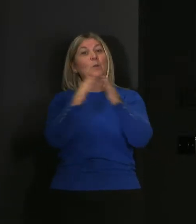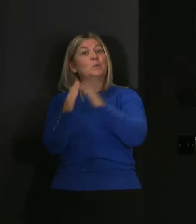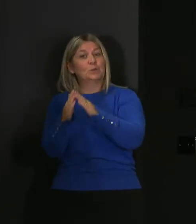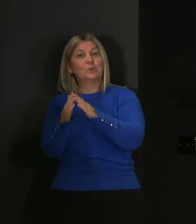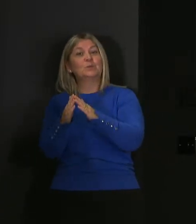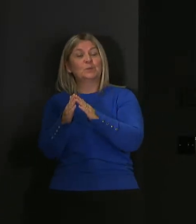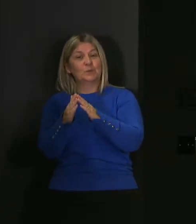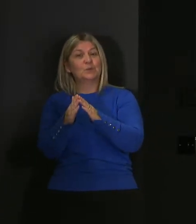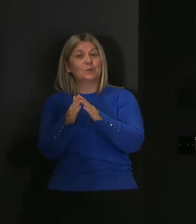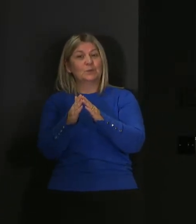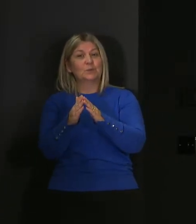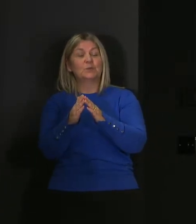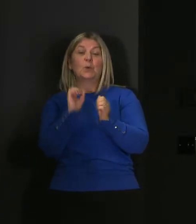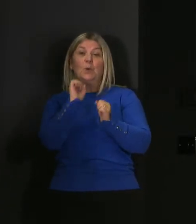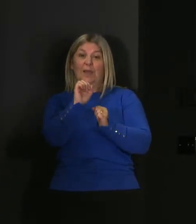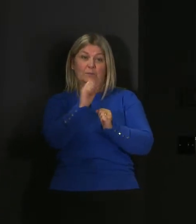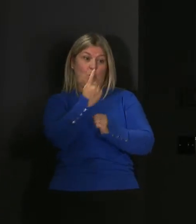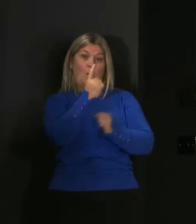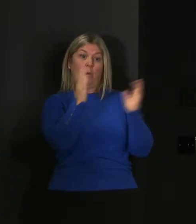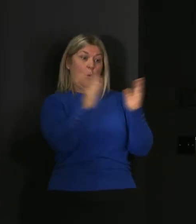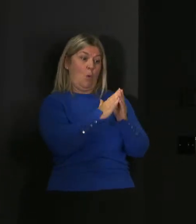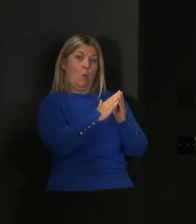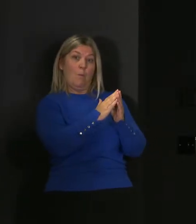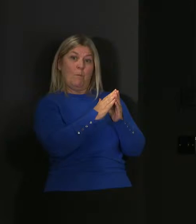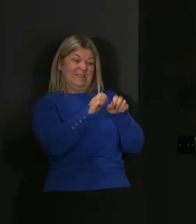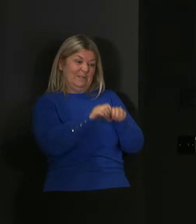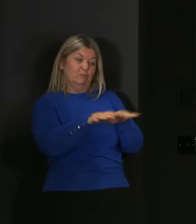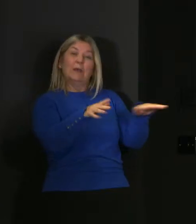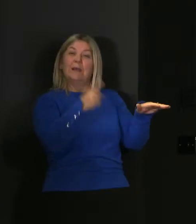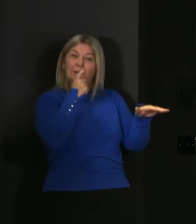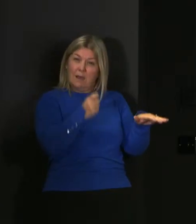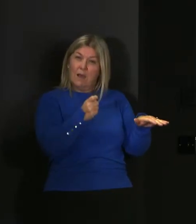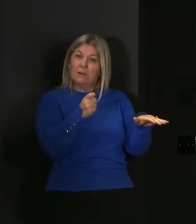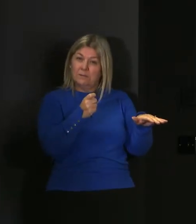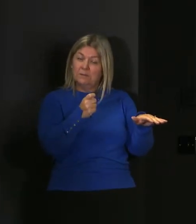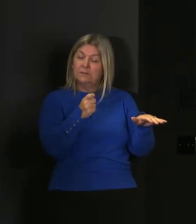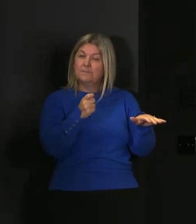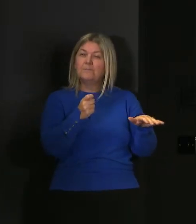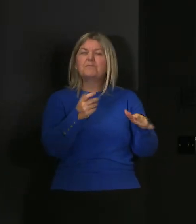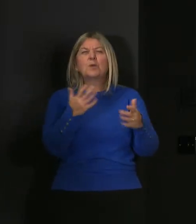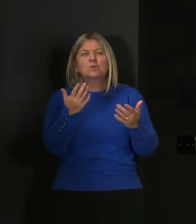there. But less so with other households in that environment. There's been a gradual